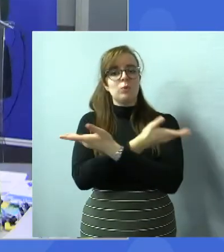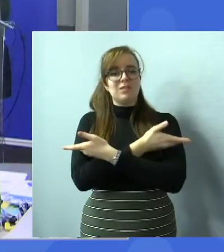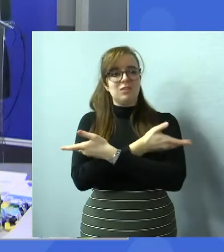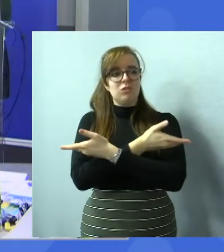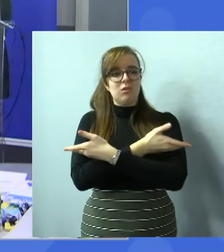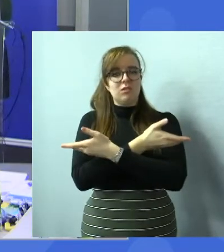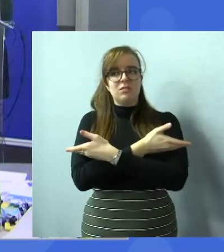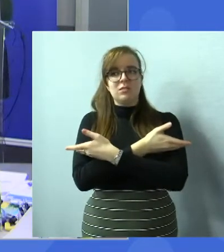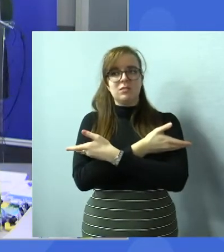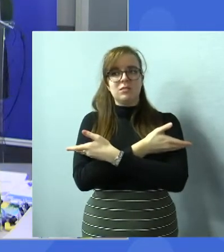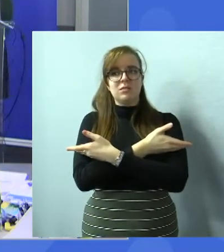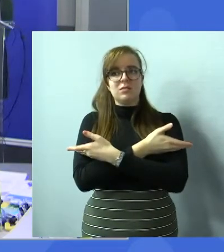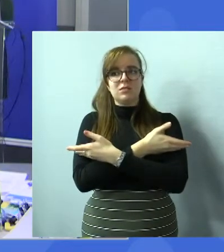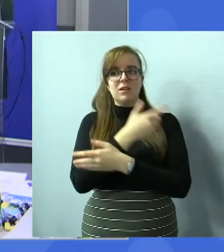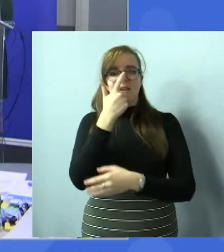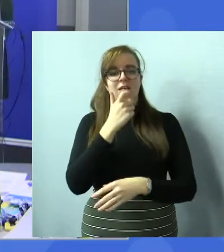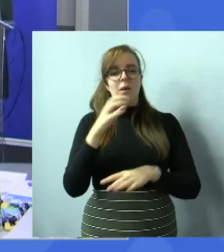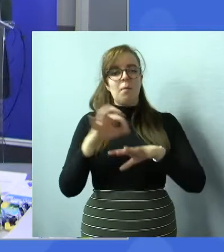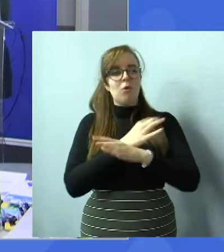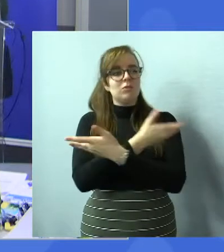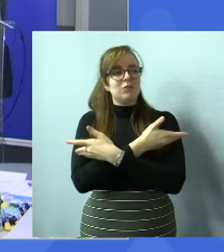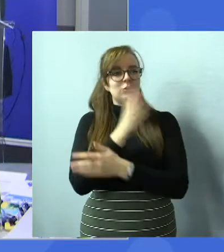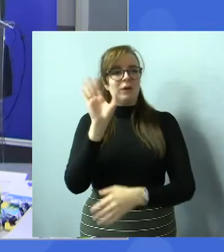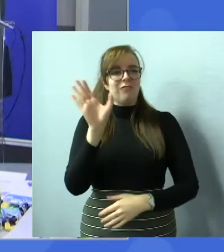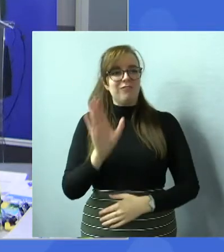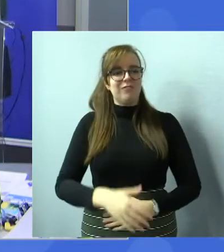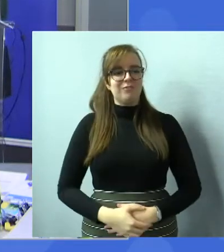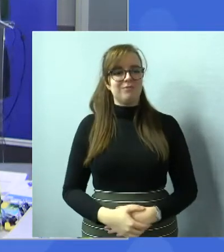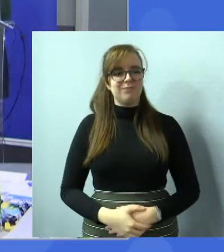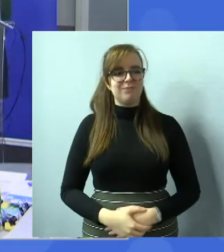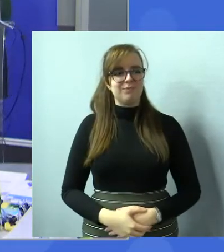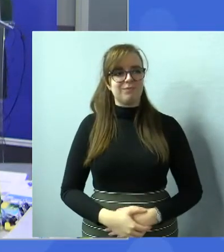makeup give our wave to everybody thank you